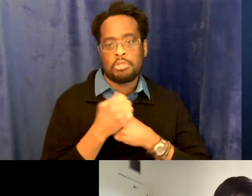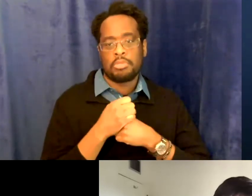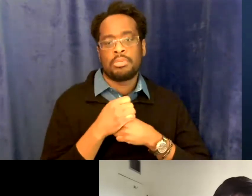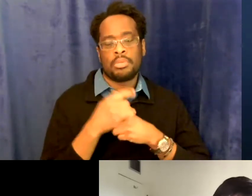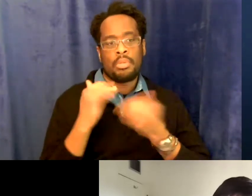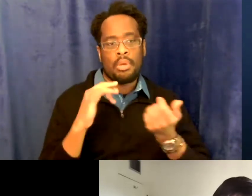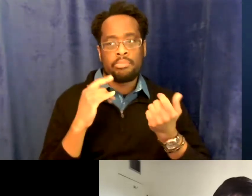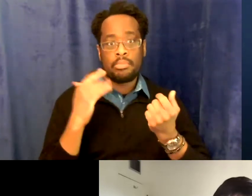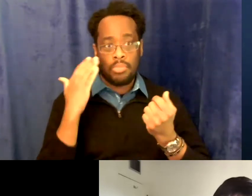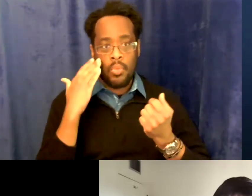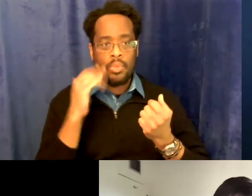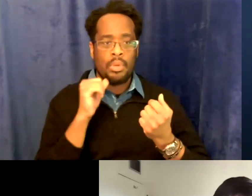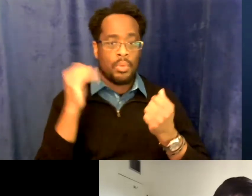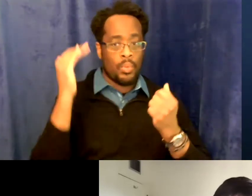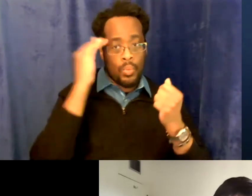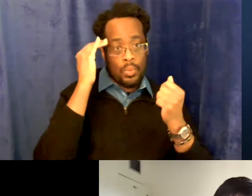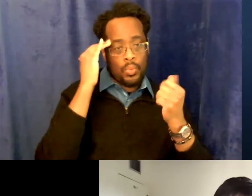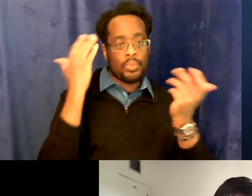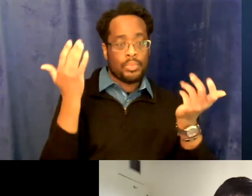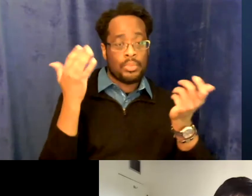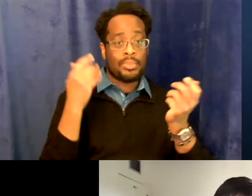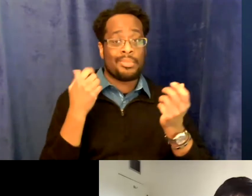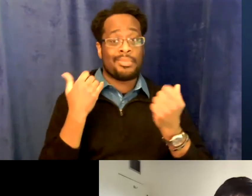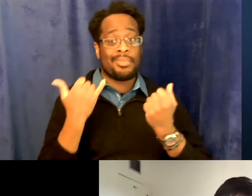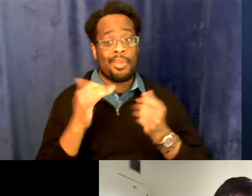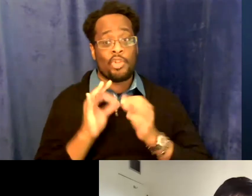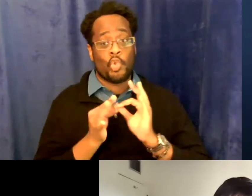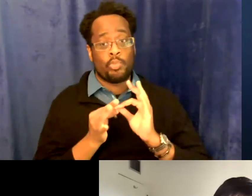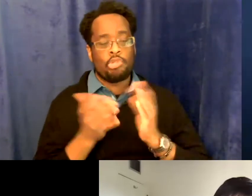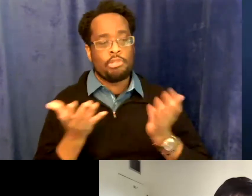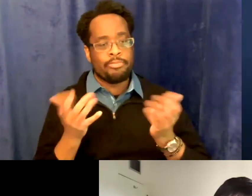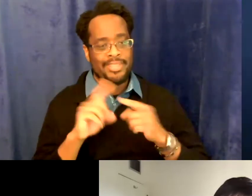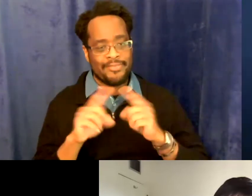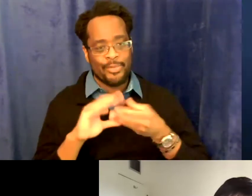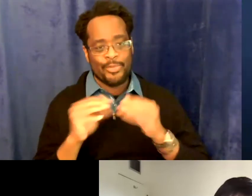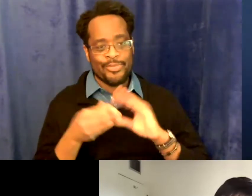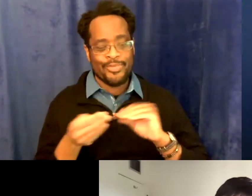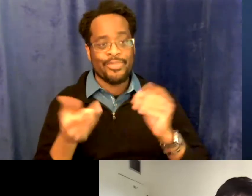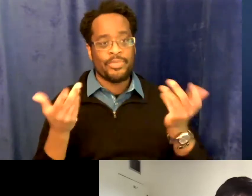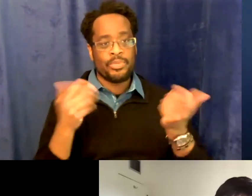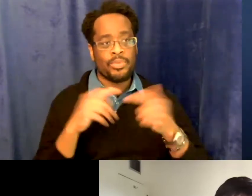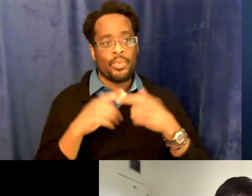on that your network in that network of language so now with interpreters that's a different story